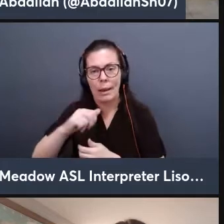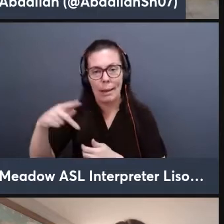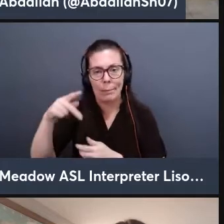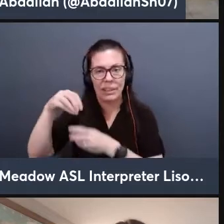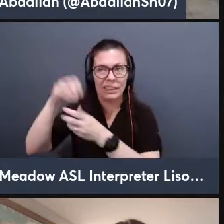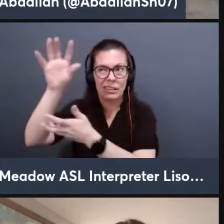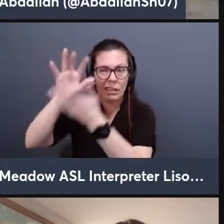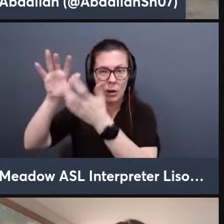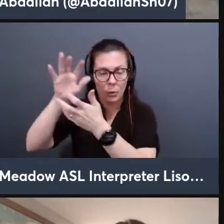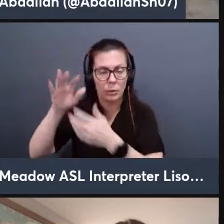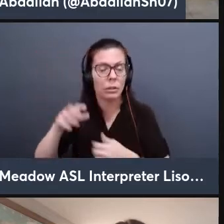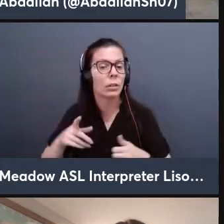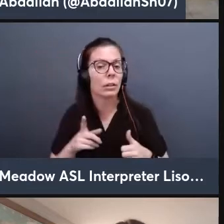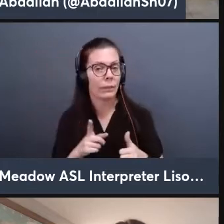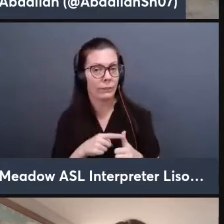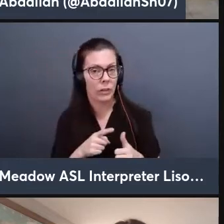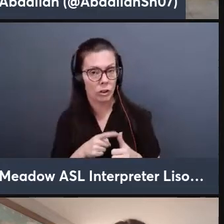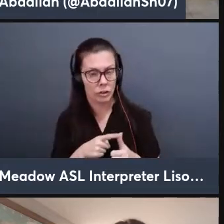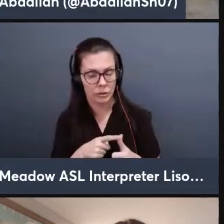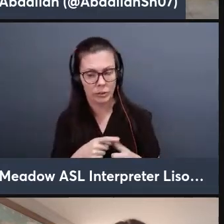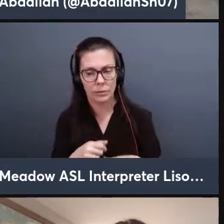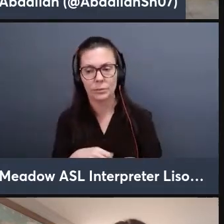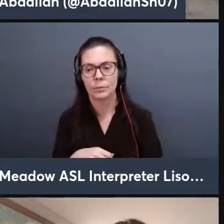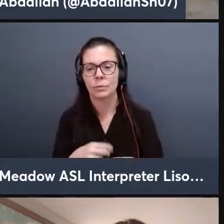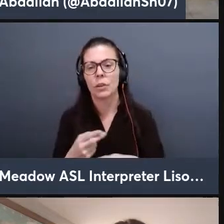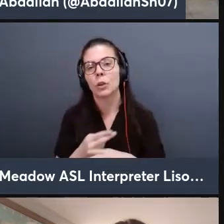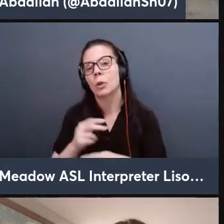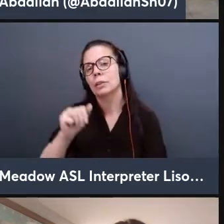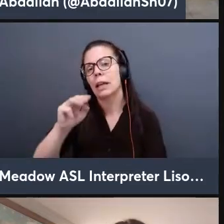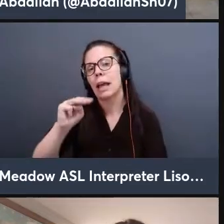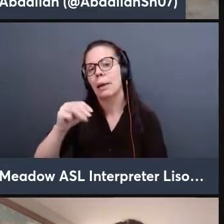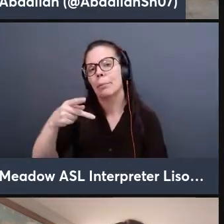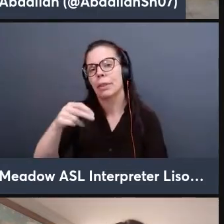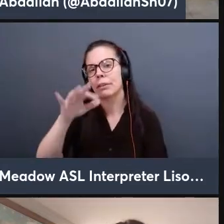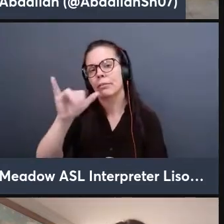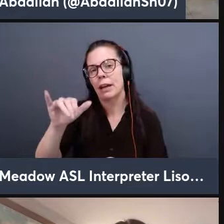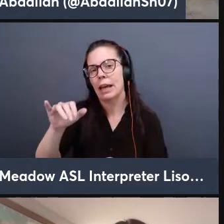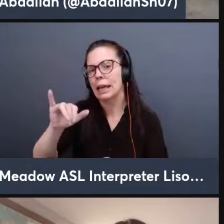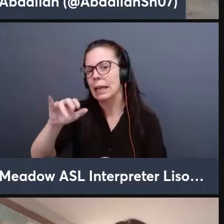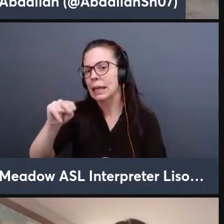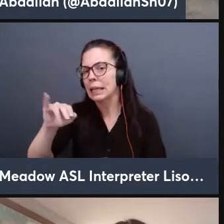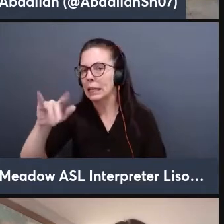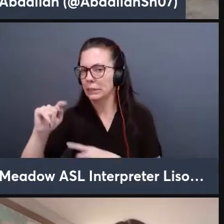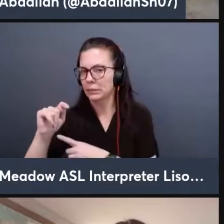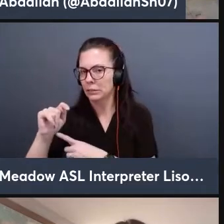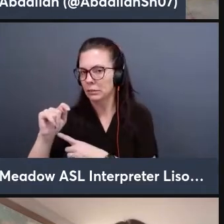the first thing that I need to do is use Amplify in it, which will allow me to be able